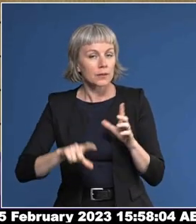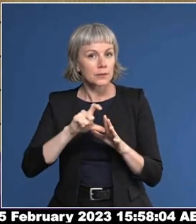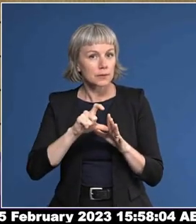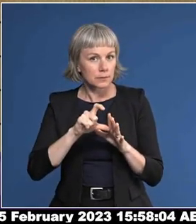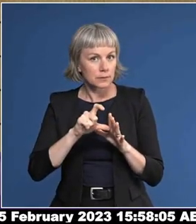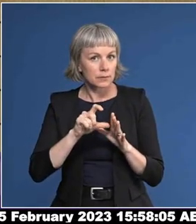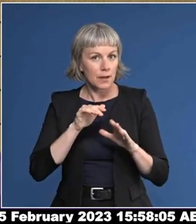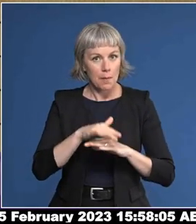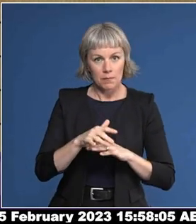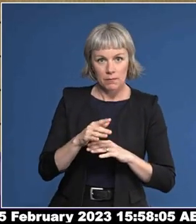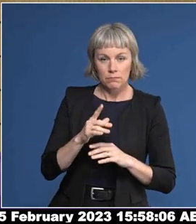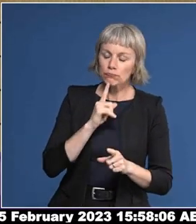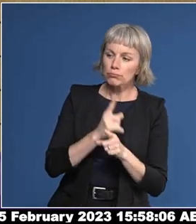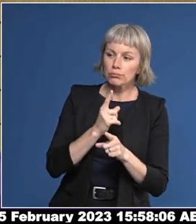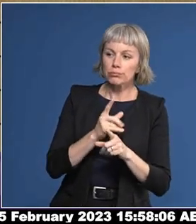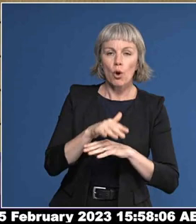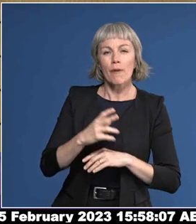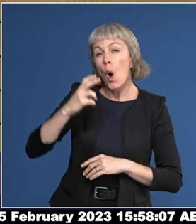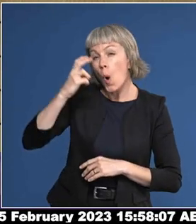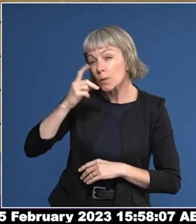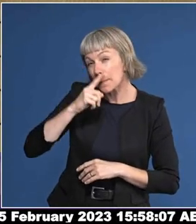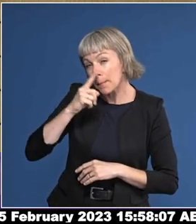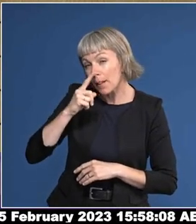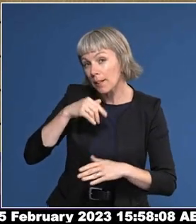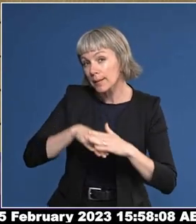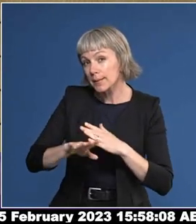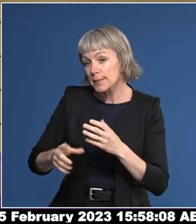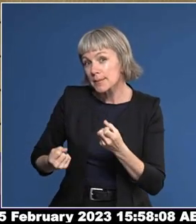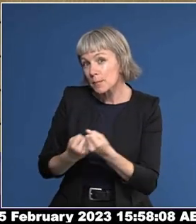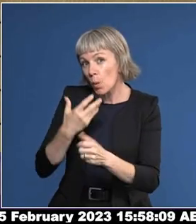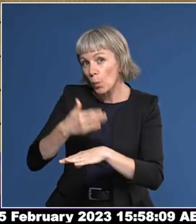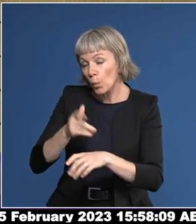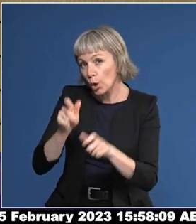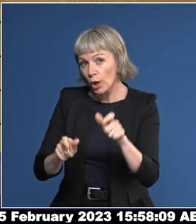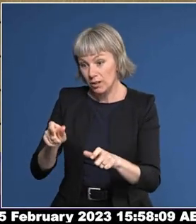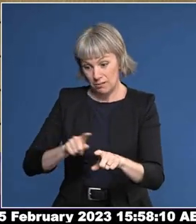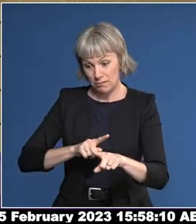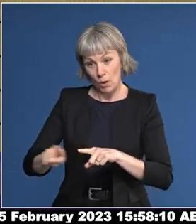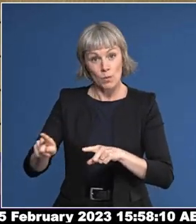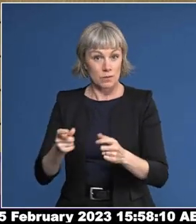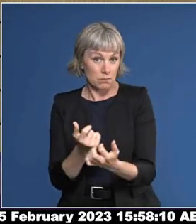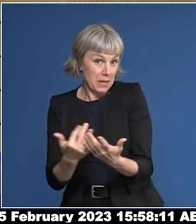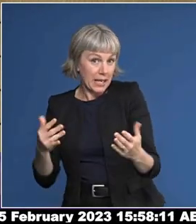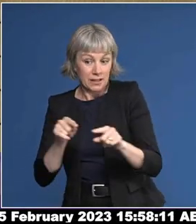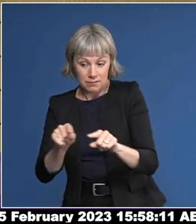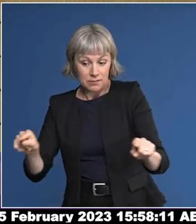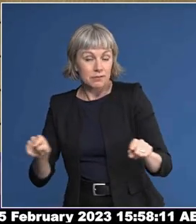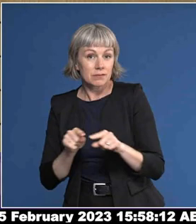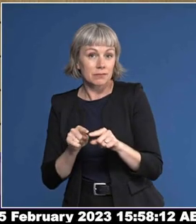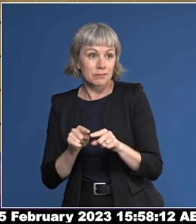disability sector as well, and many of the disability support workers within the sector are, you know, not looking to progress to management.